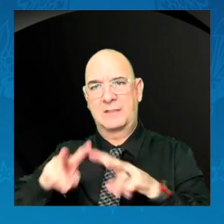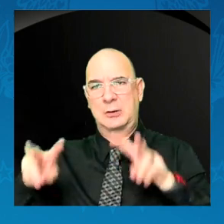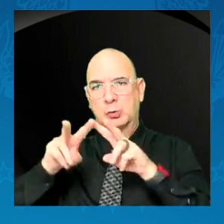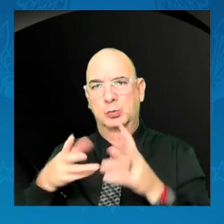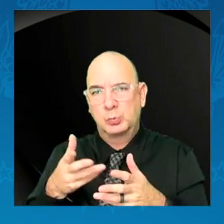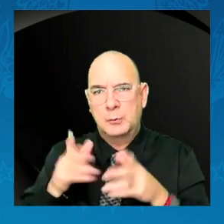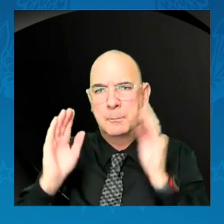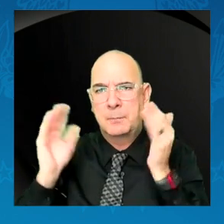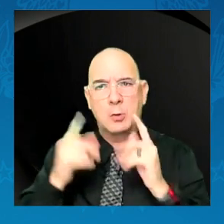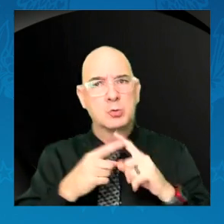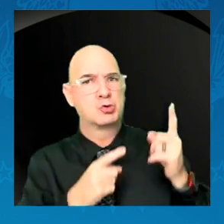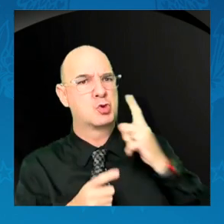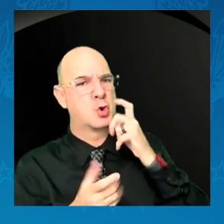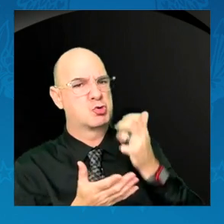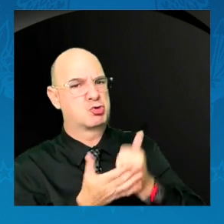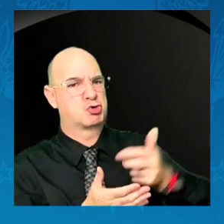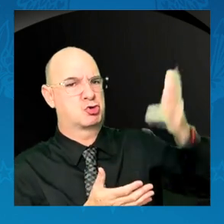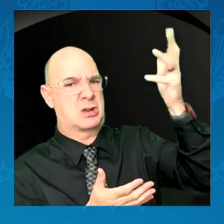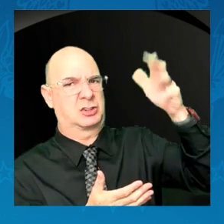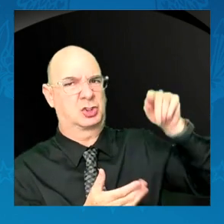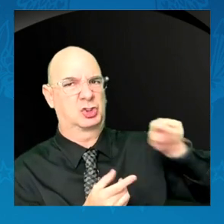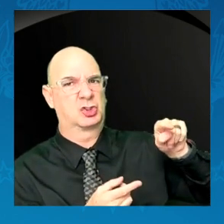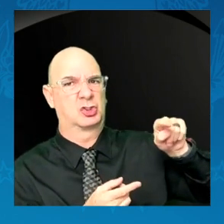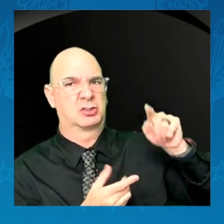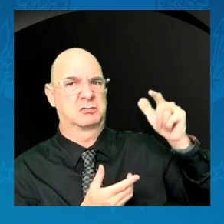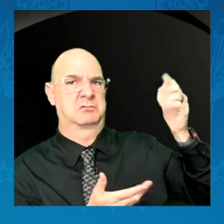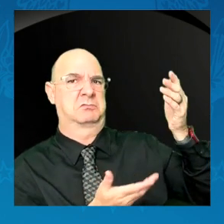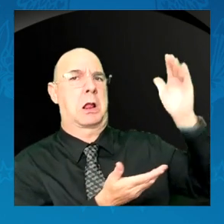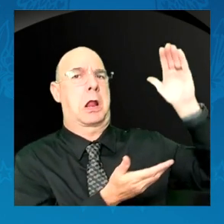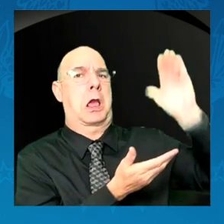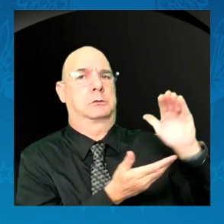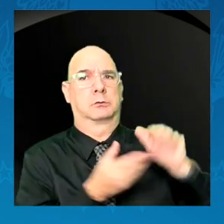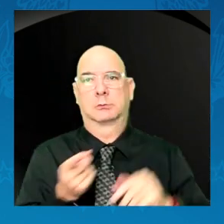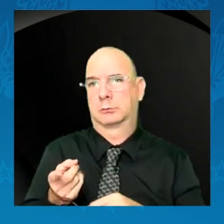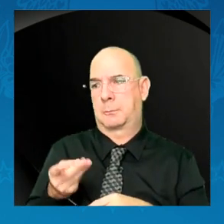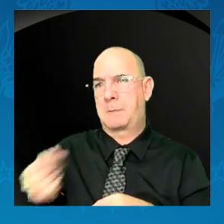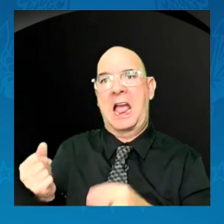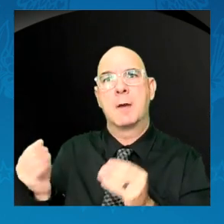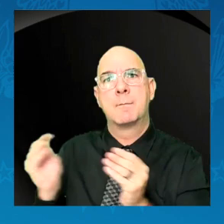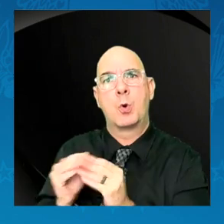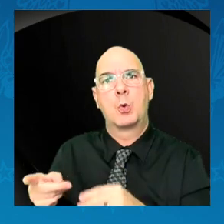All of this is part of our department's recently issued strategic framework